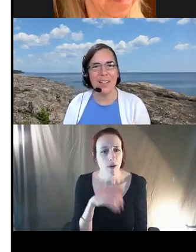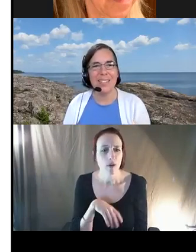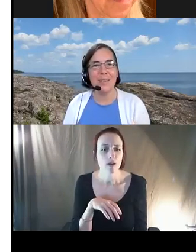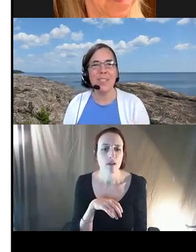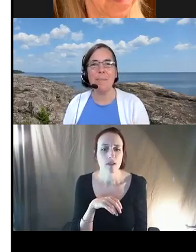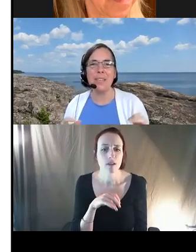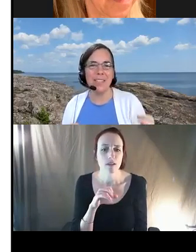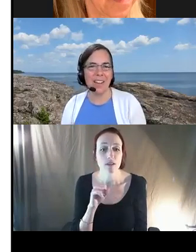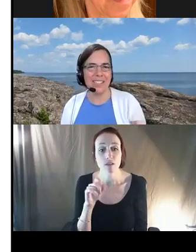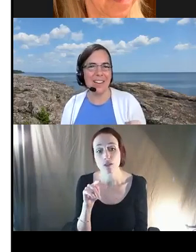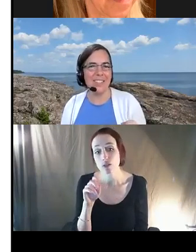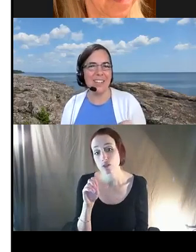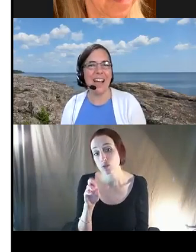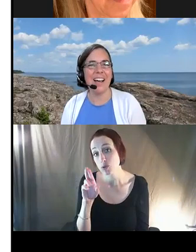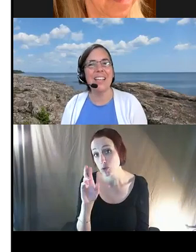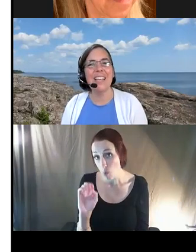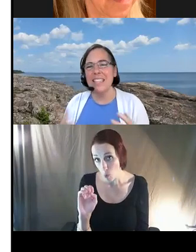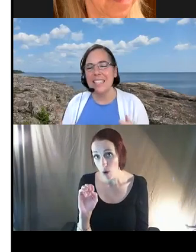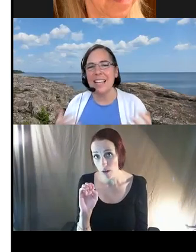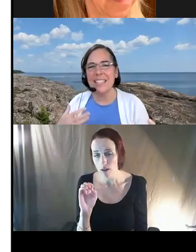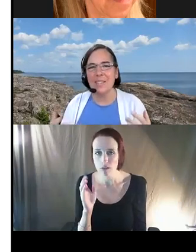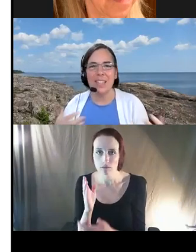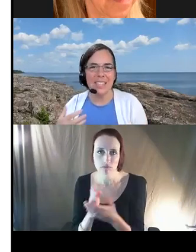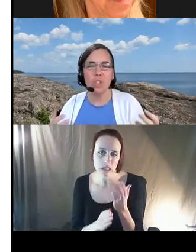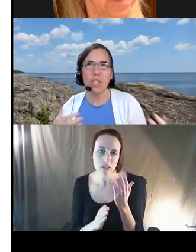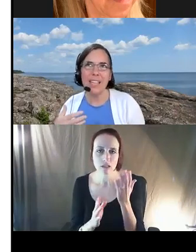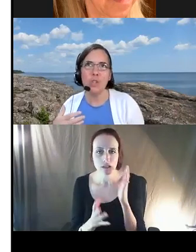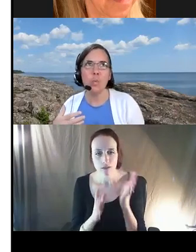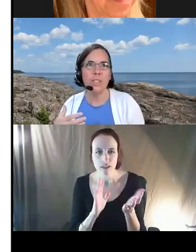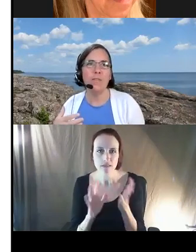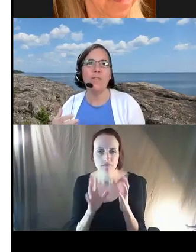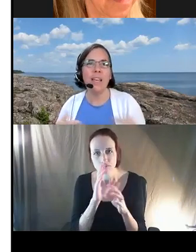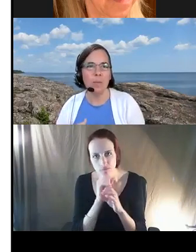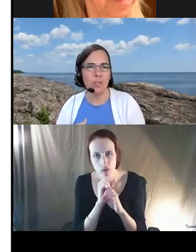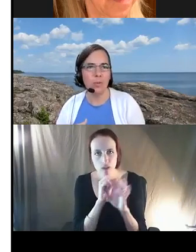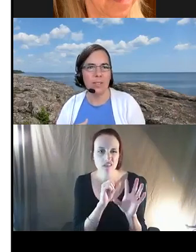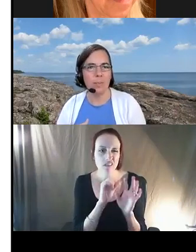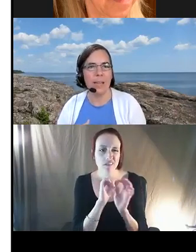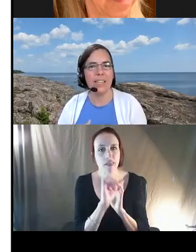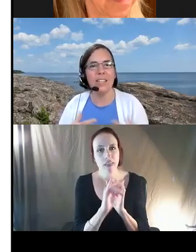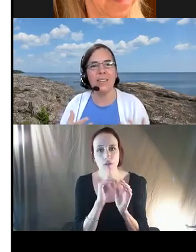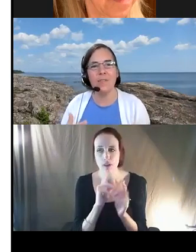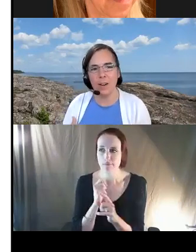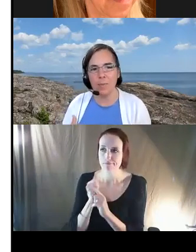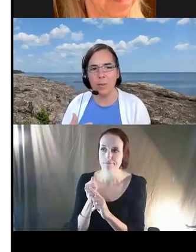locked down, these kinds of things change what is available to us depending on the environment where